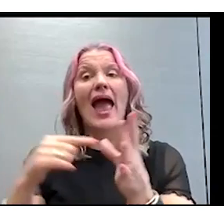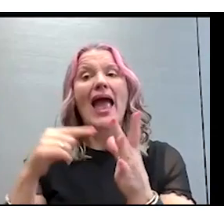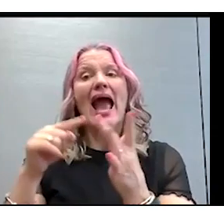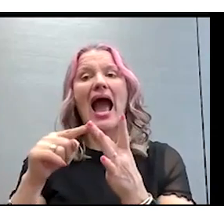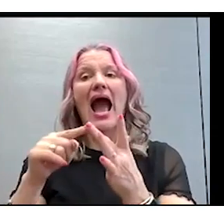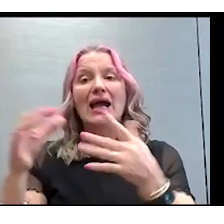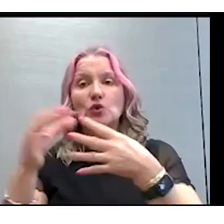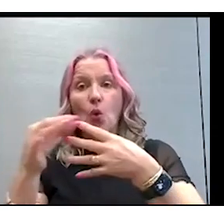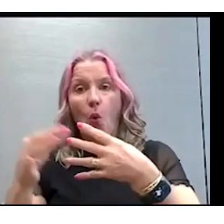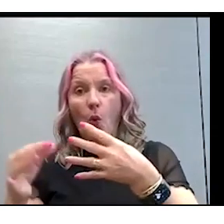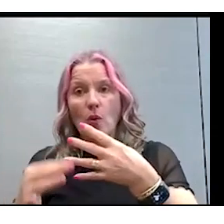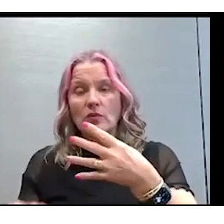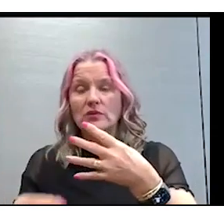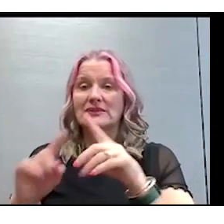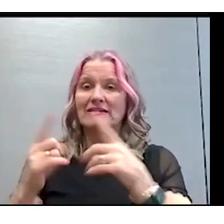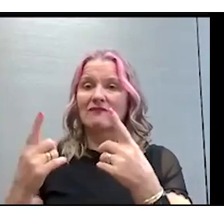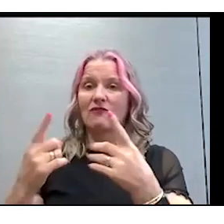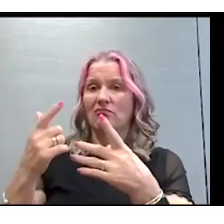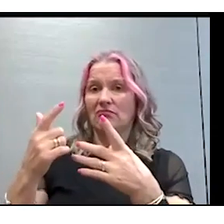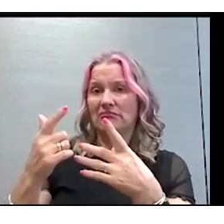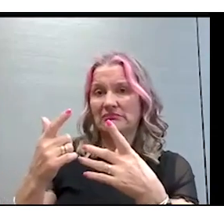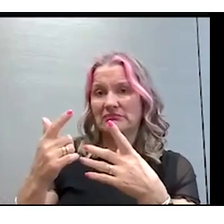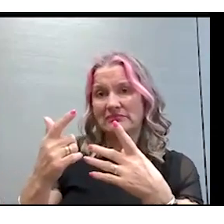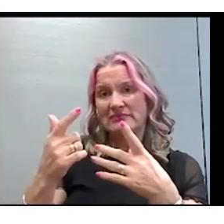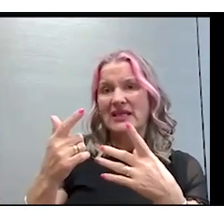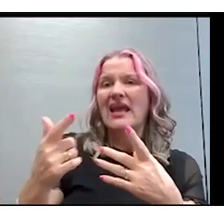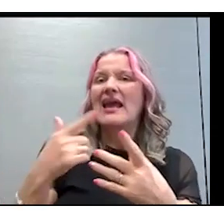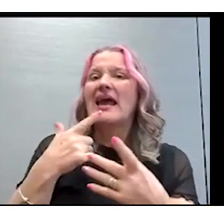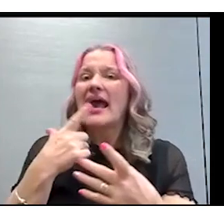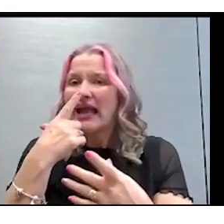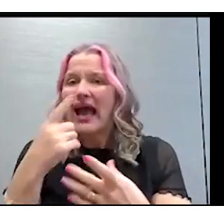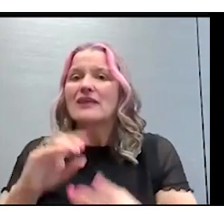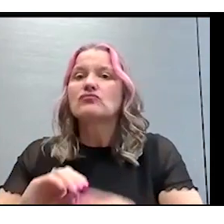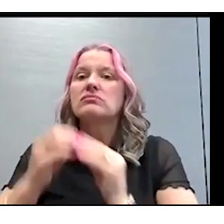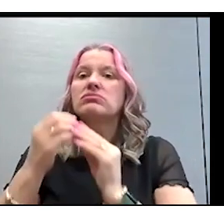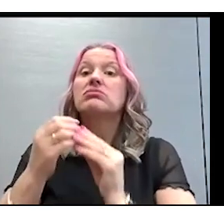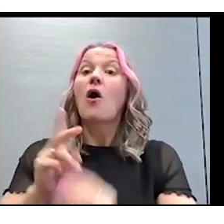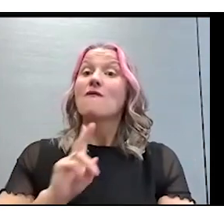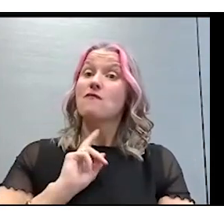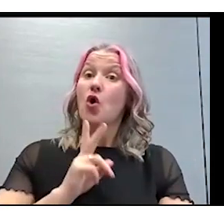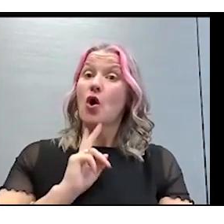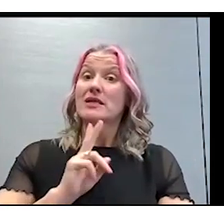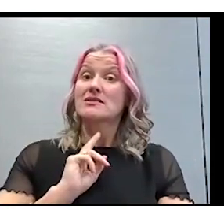So based on a sample, they can create a voice of another person that mimics that voice.